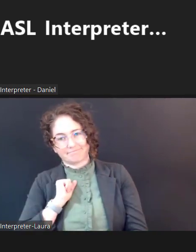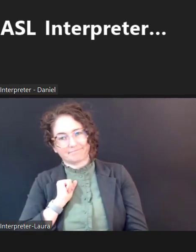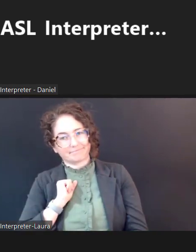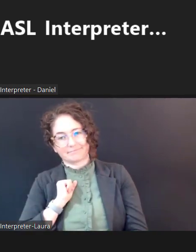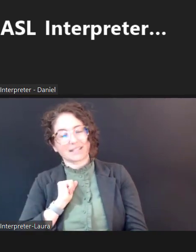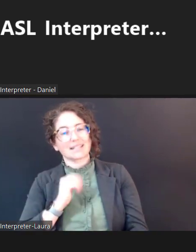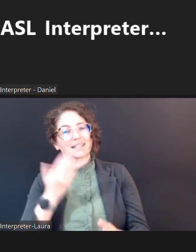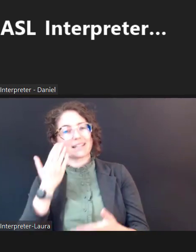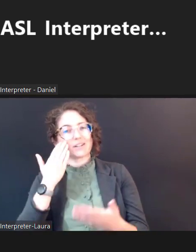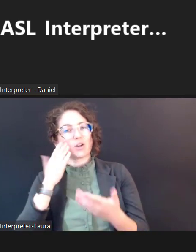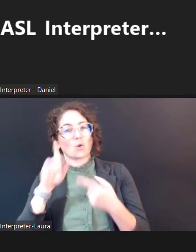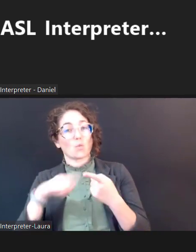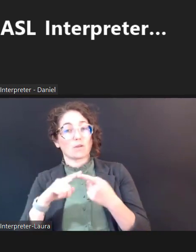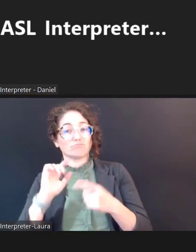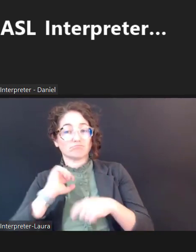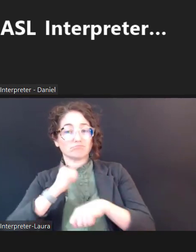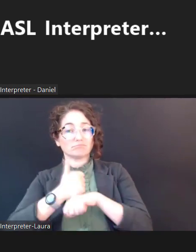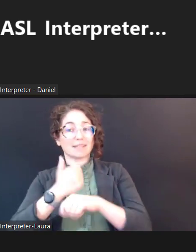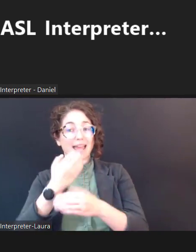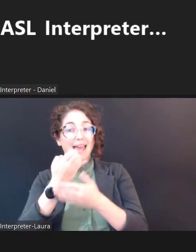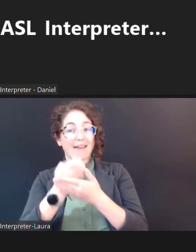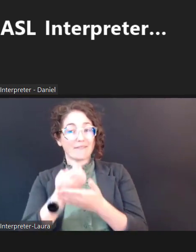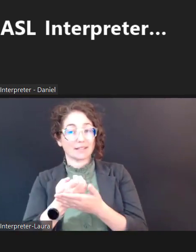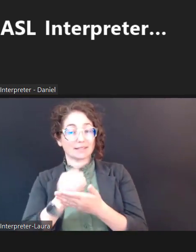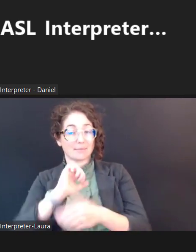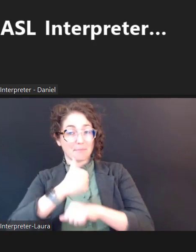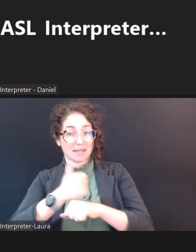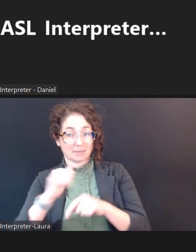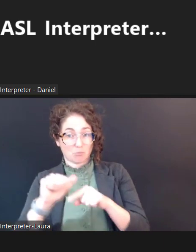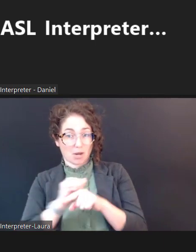practices the recommended equipment or the methods that we're going to